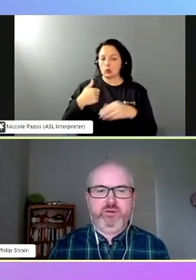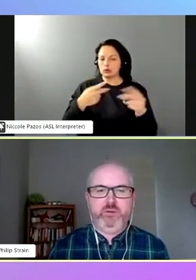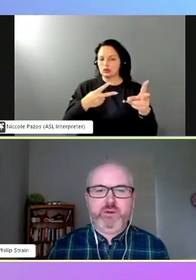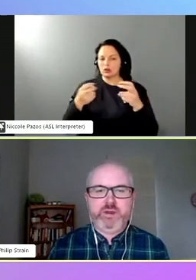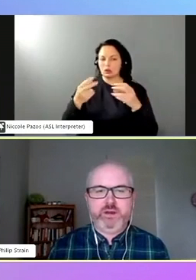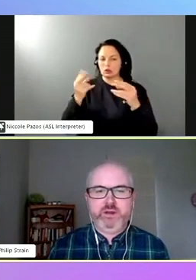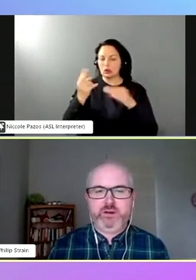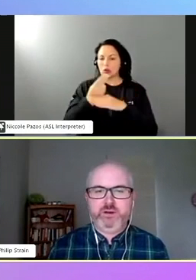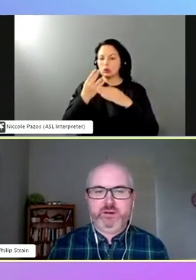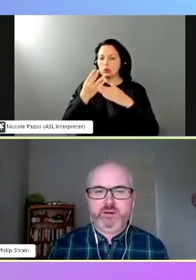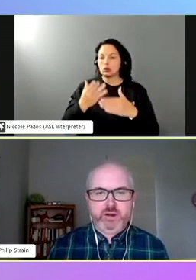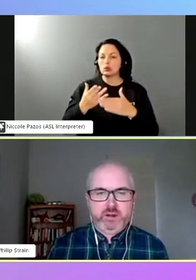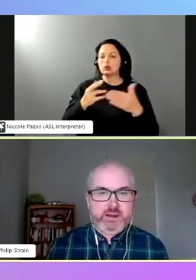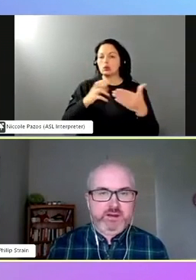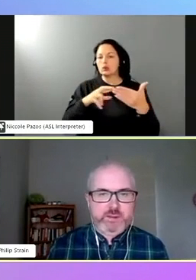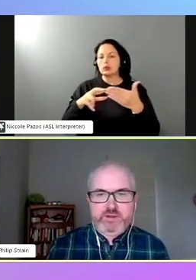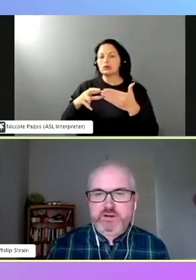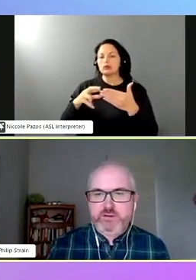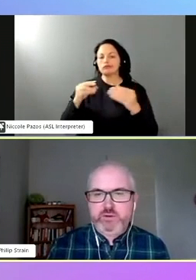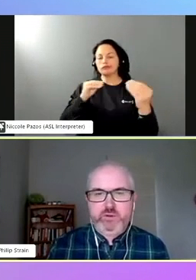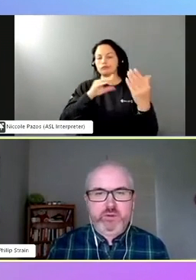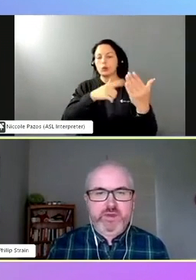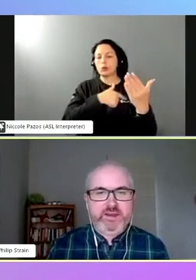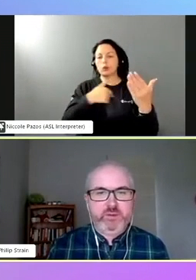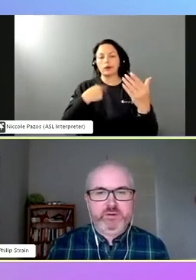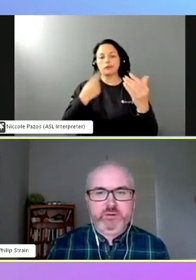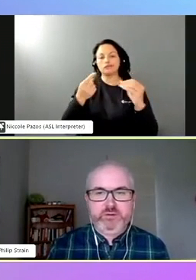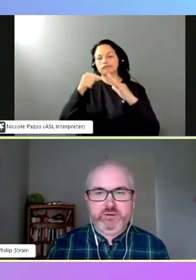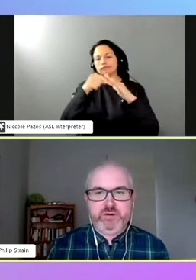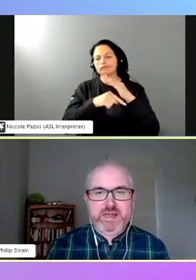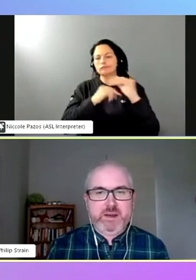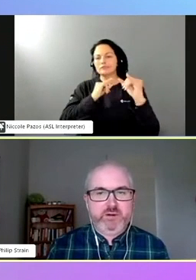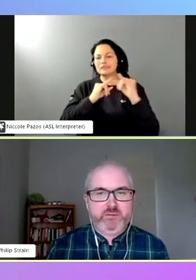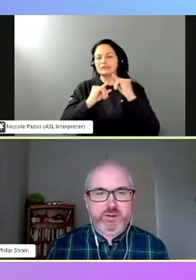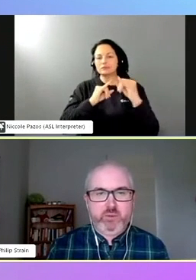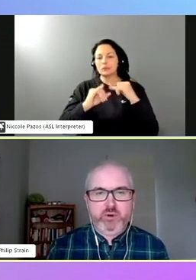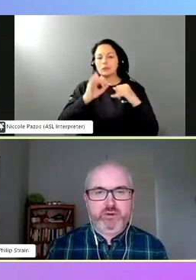In this way, we can solve the natural reading order